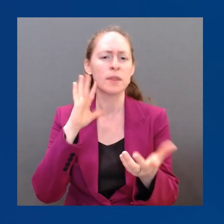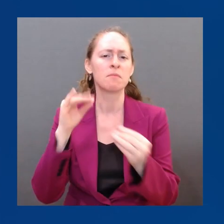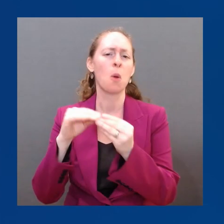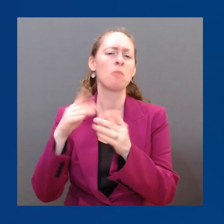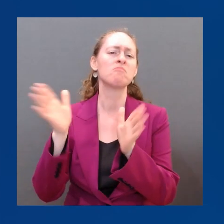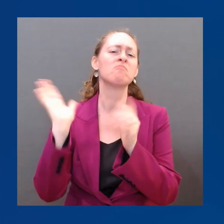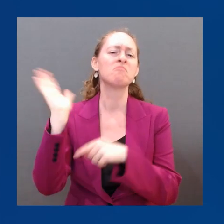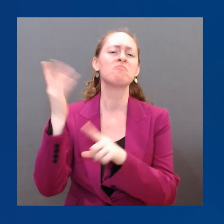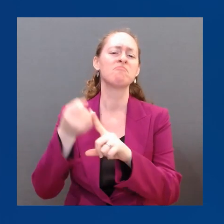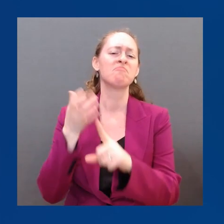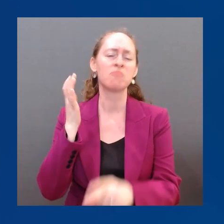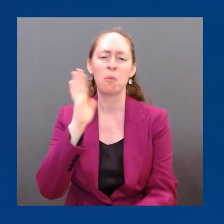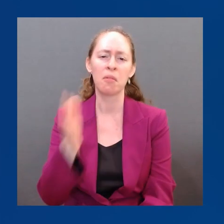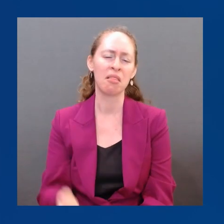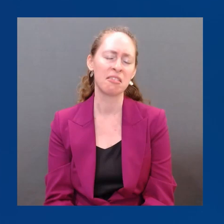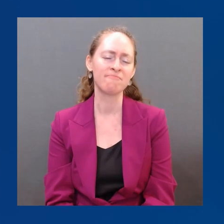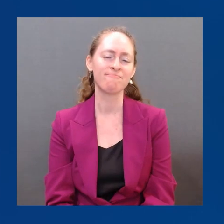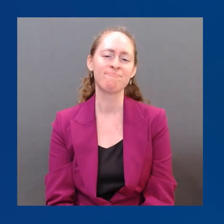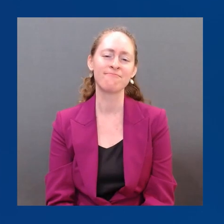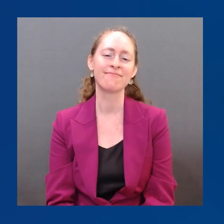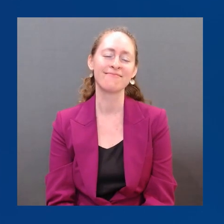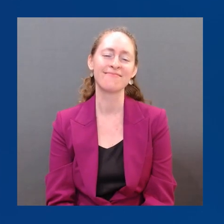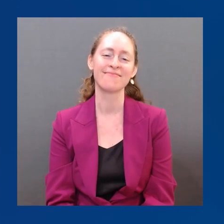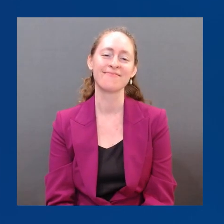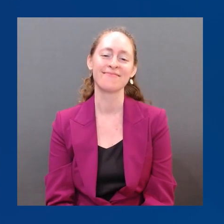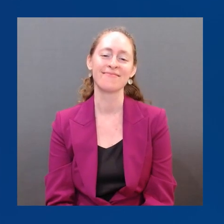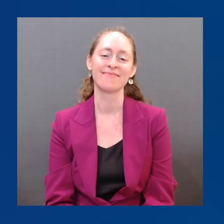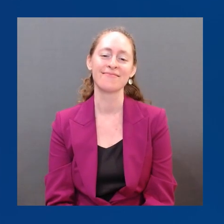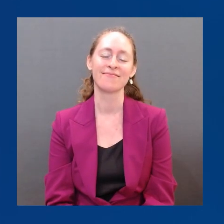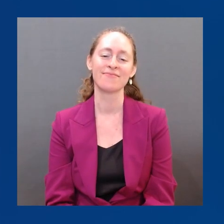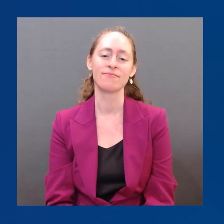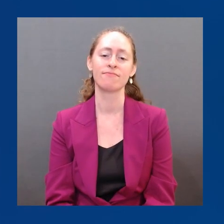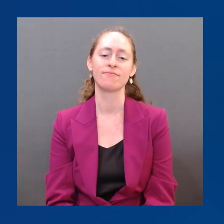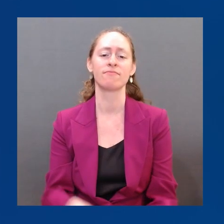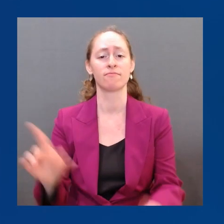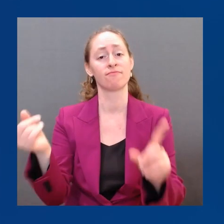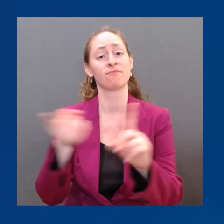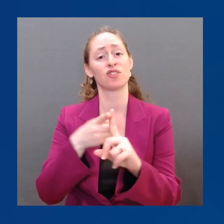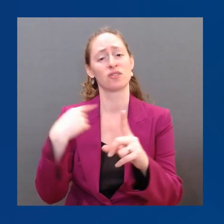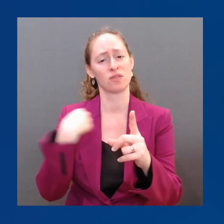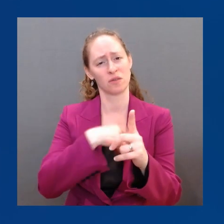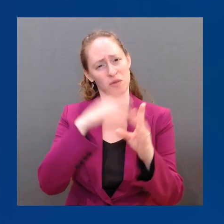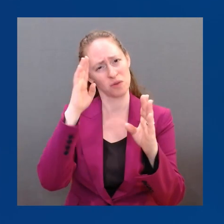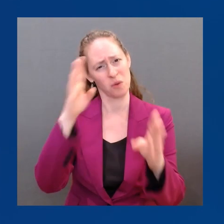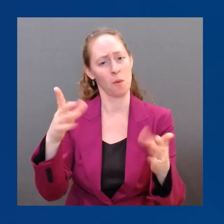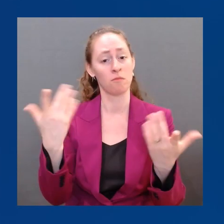We've got to do what we can to prevent infections. We've got to do what we can to -- to ensure that infections don't turn into severe illness.